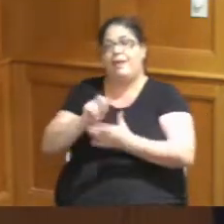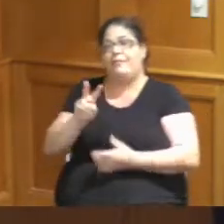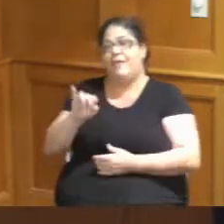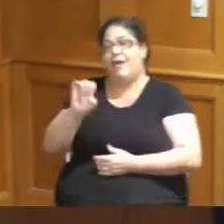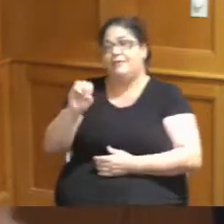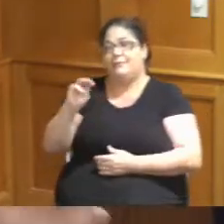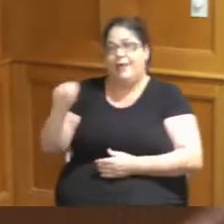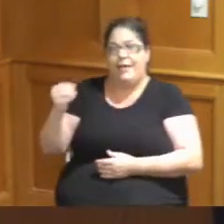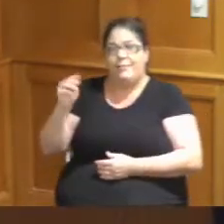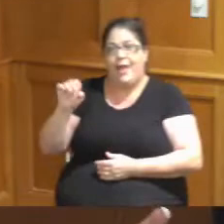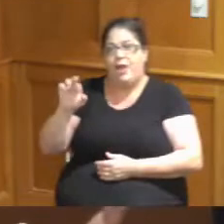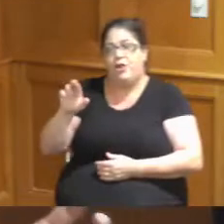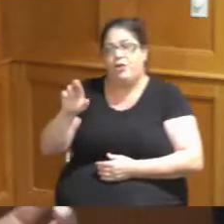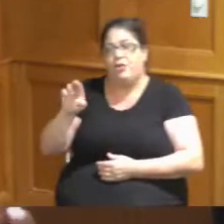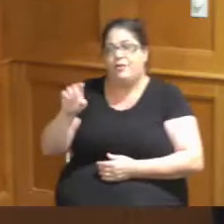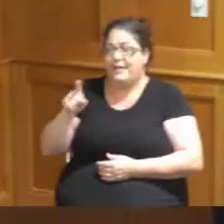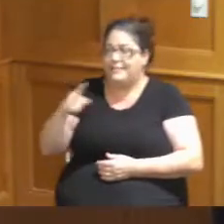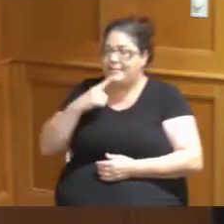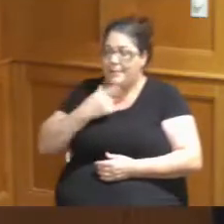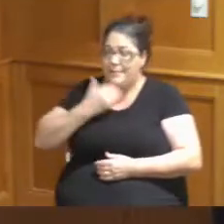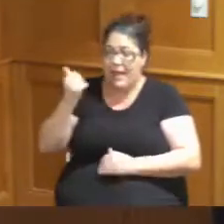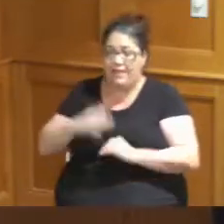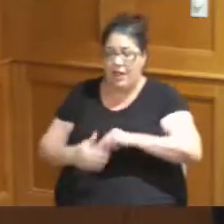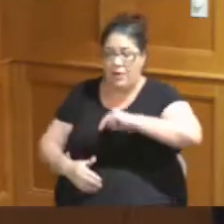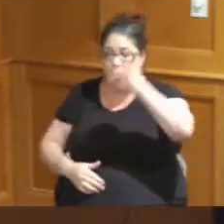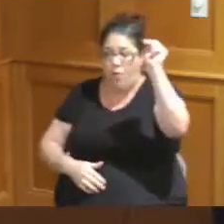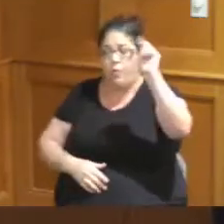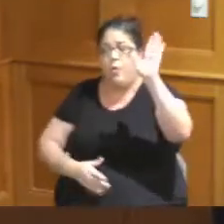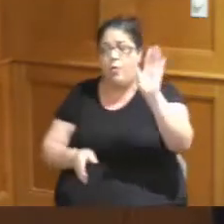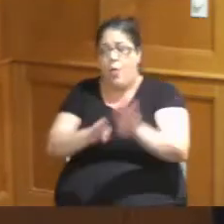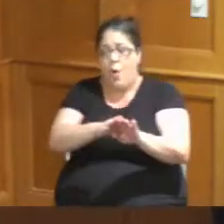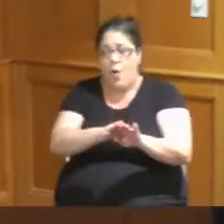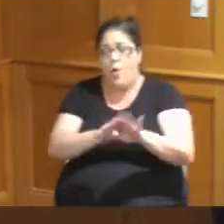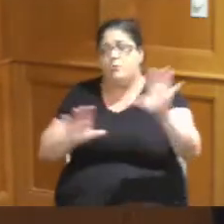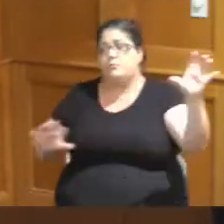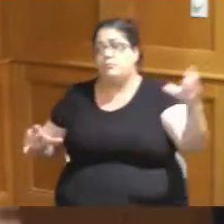way to do it the North we're gonna we're gonna close it down we're going to consolidate but